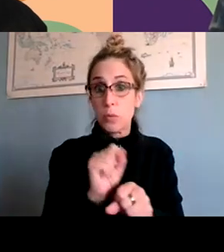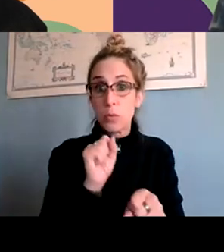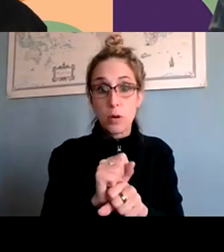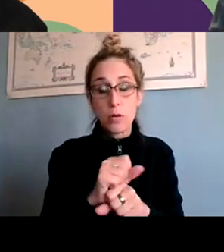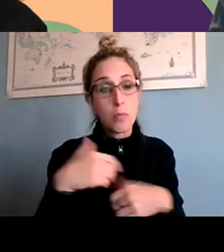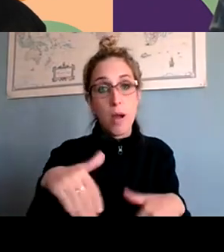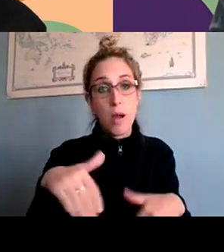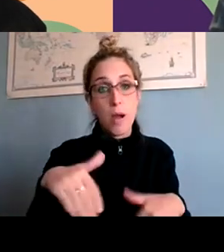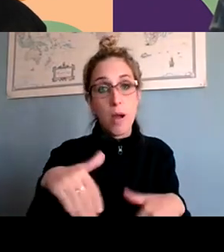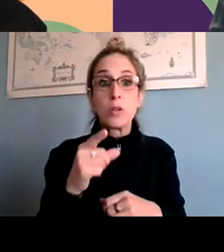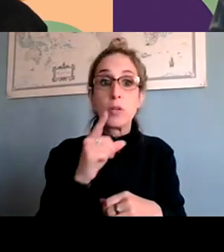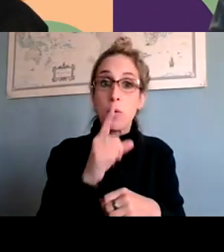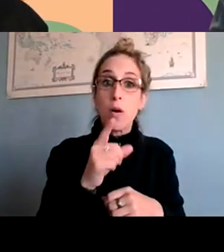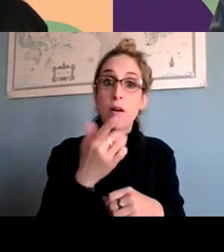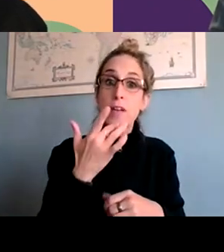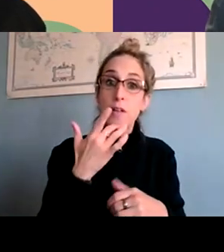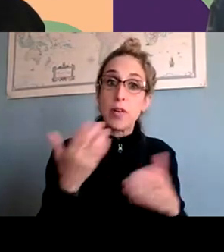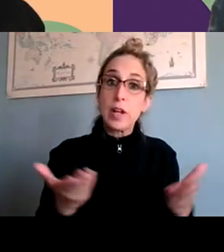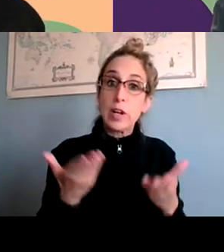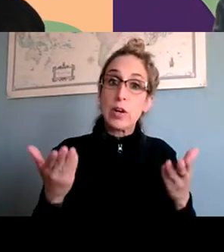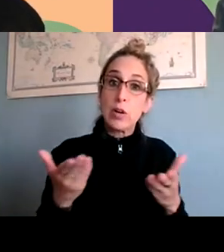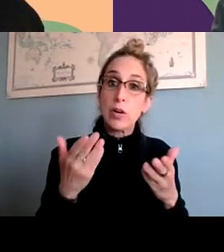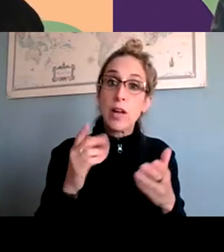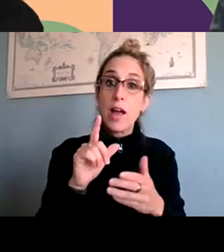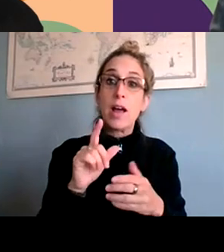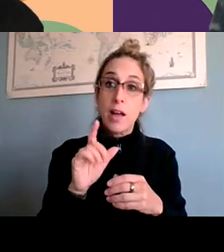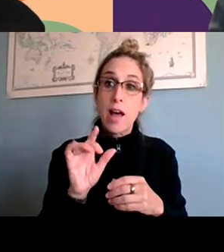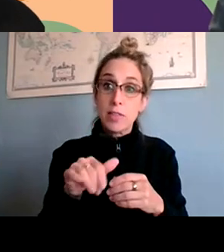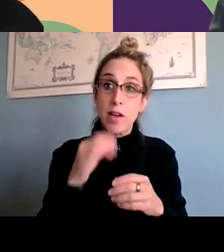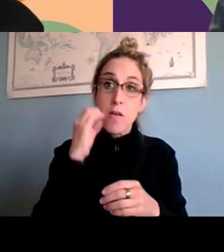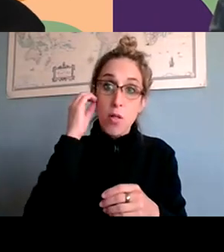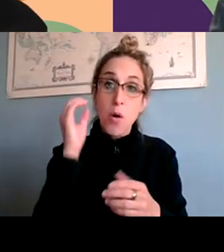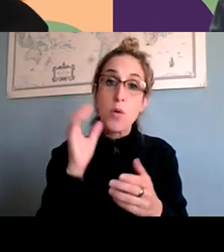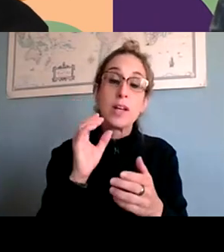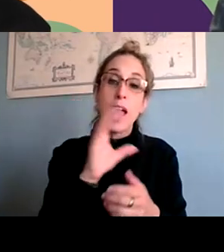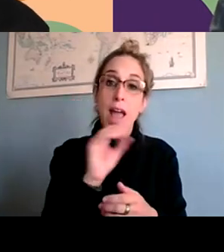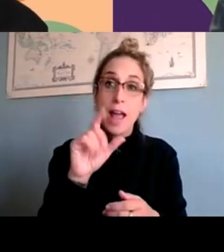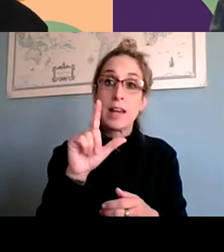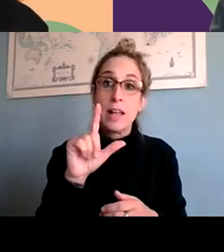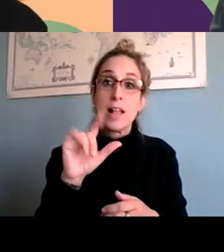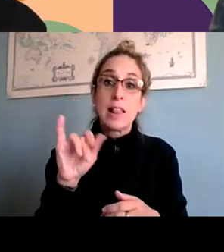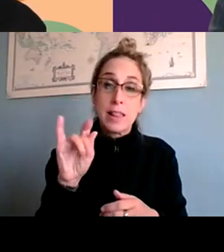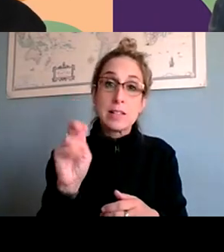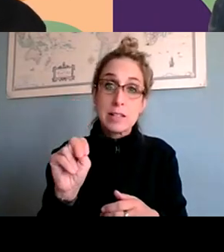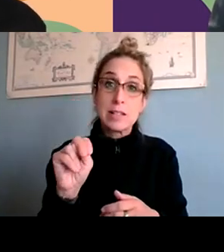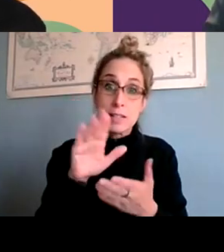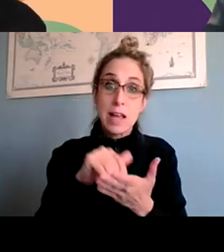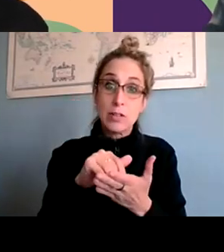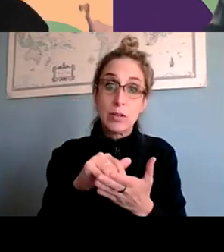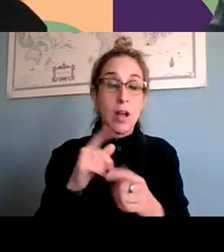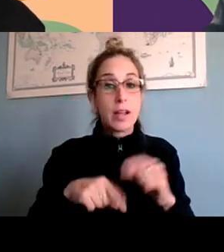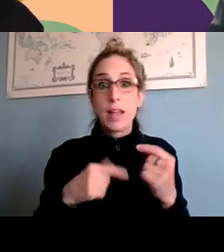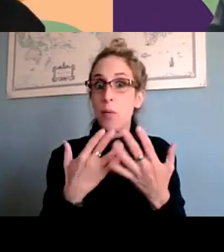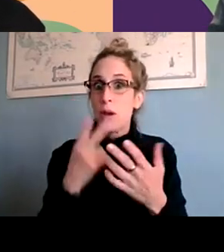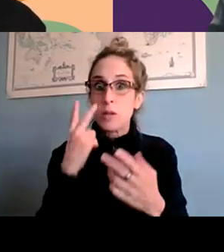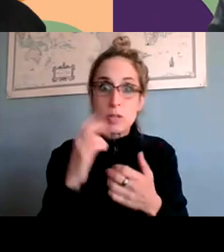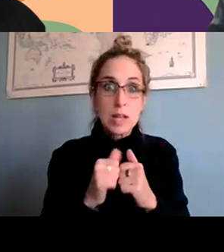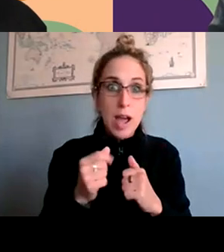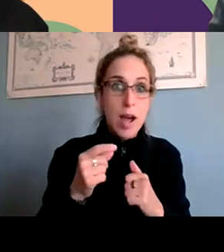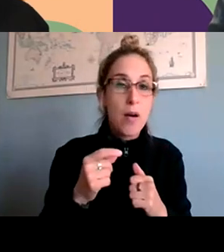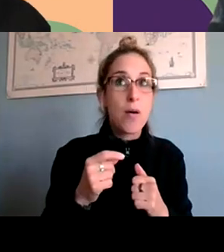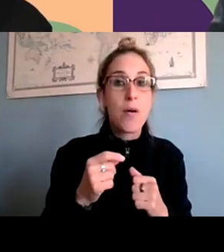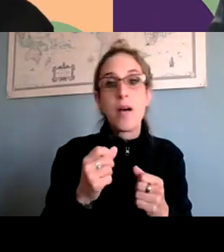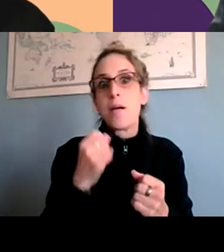Kyle Livie (he/him/his): You are a favorite here at the Lincoln Center in a lonely and I really can't wait to see how a lot of these ideas.